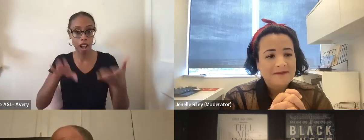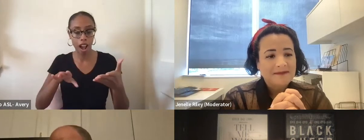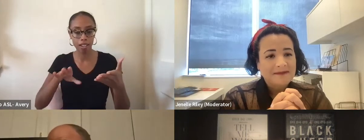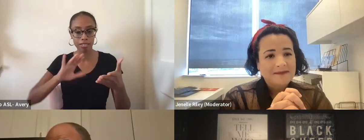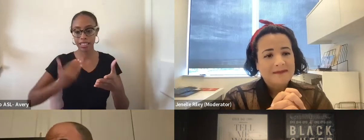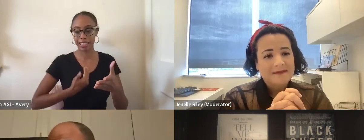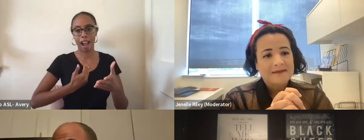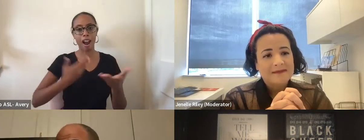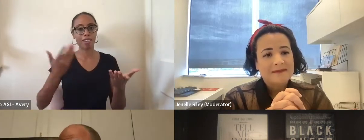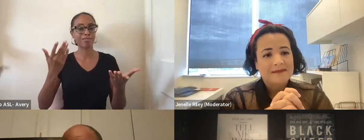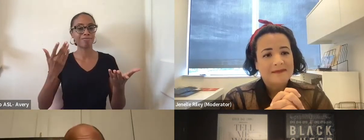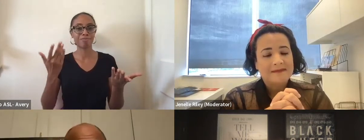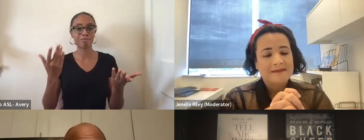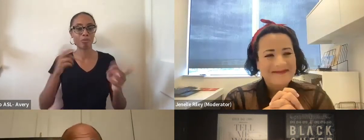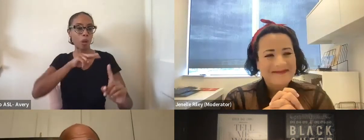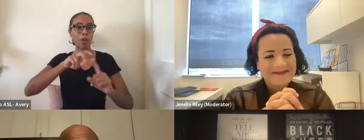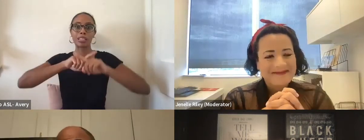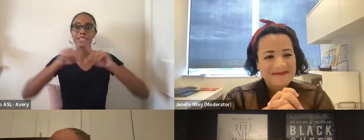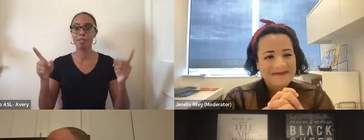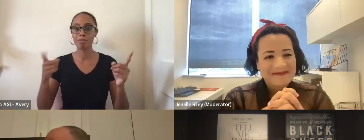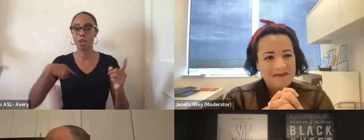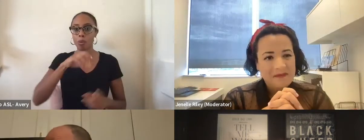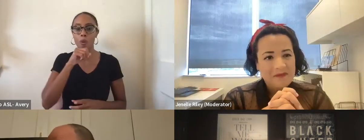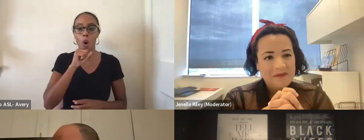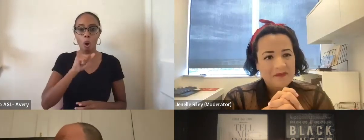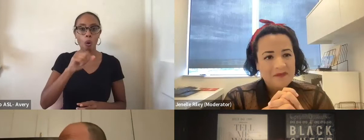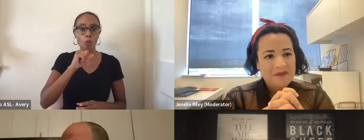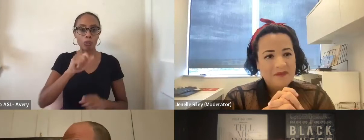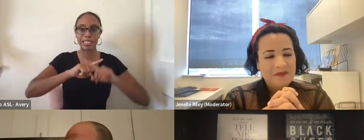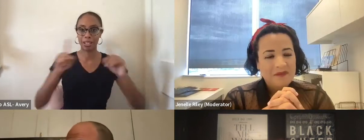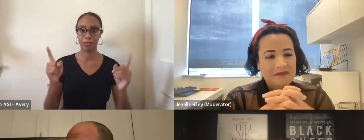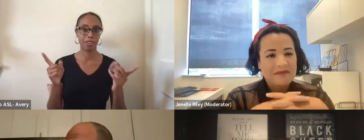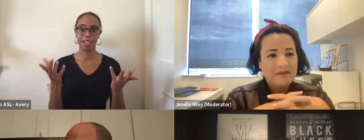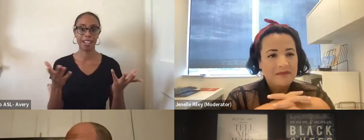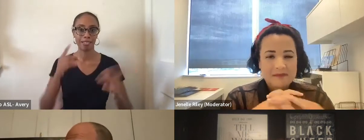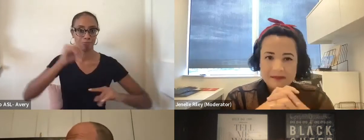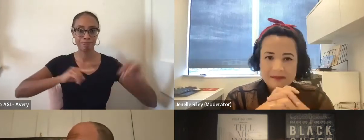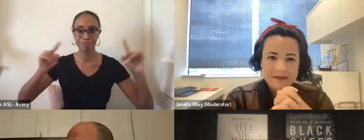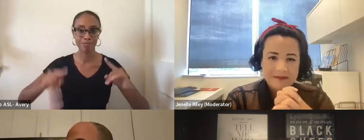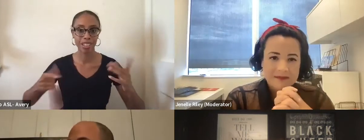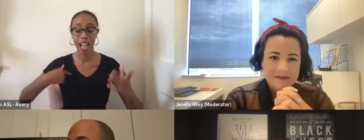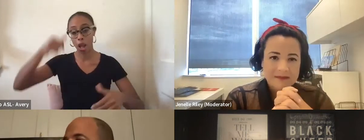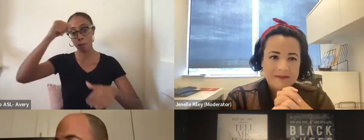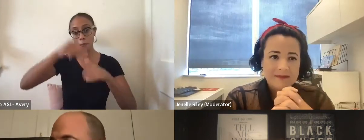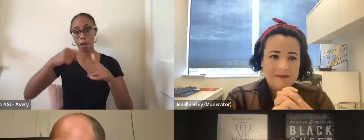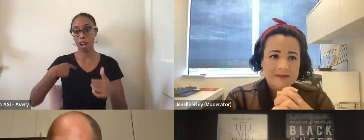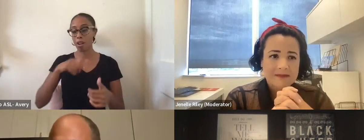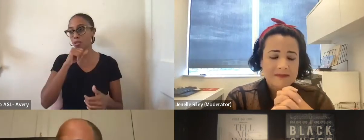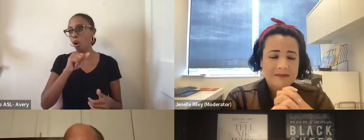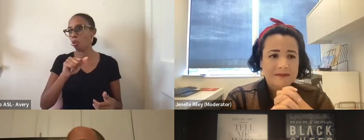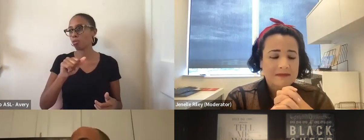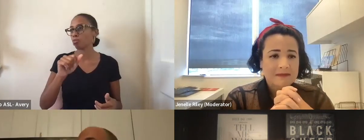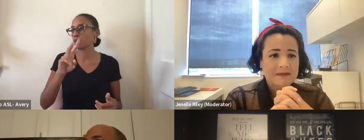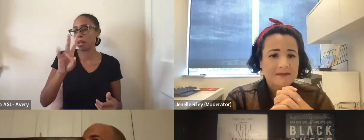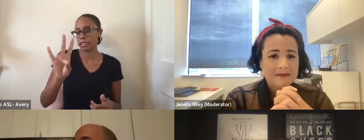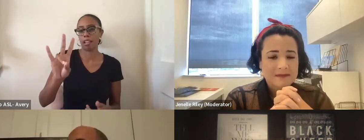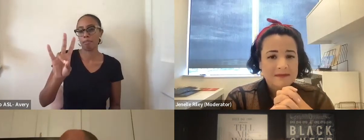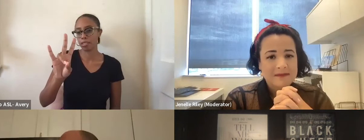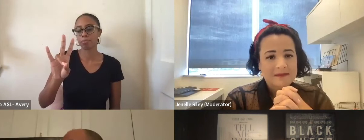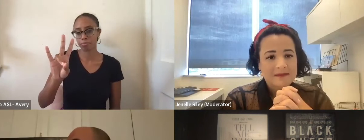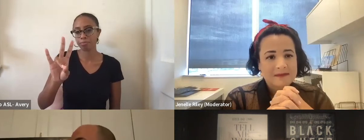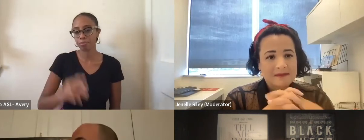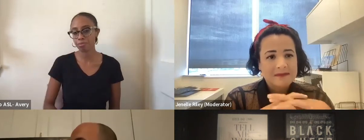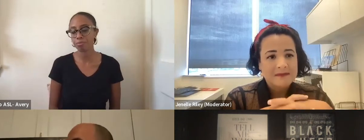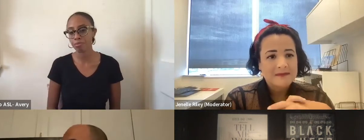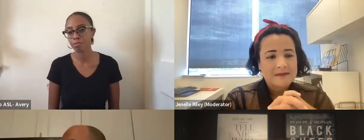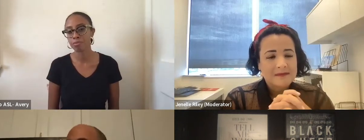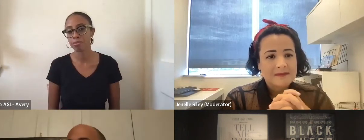And I remember this as sort of, I guess I was a 27-year-old, young TV producer, you know?